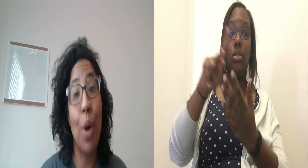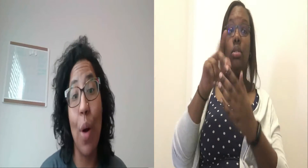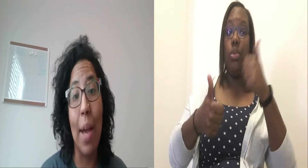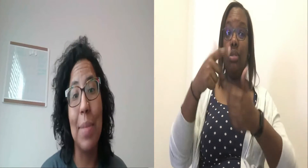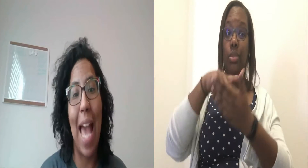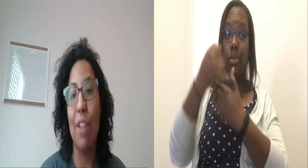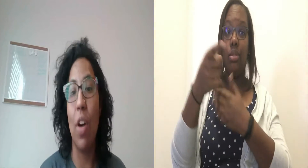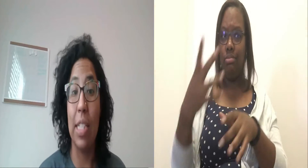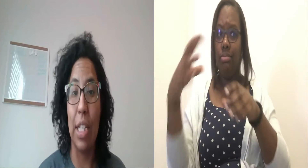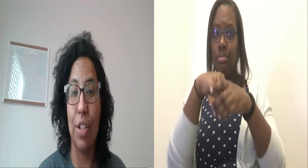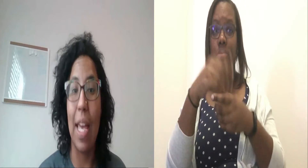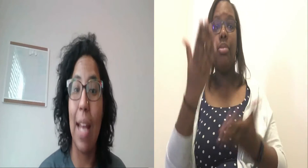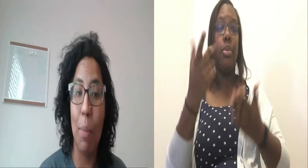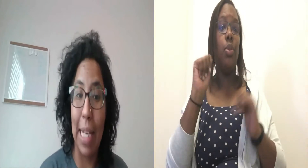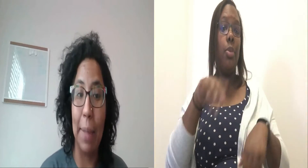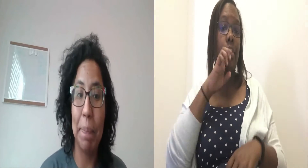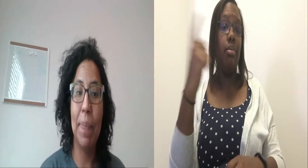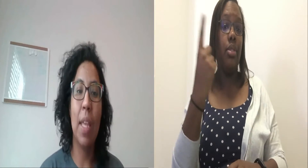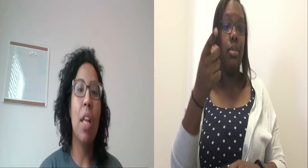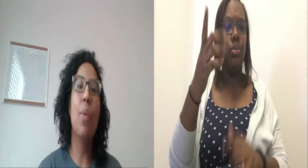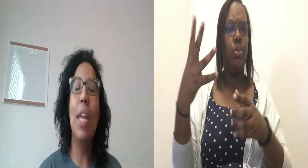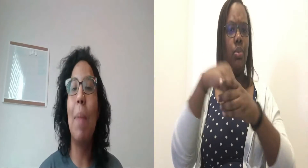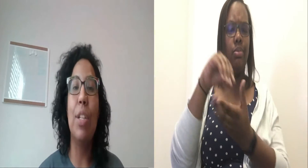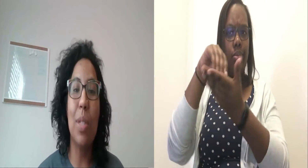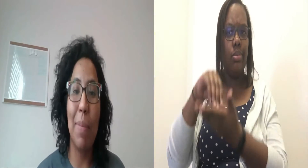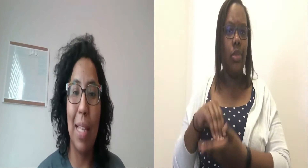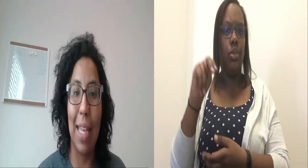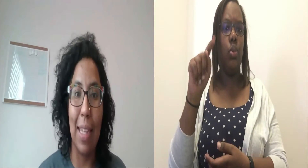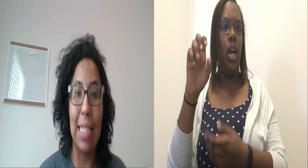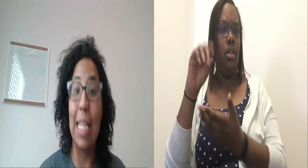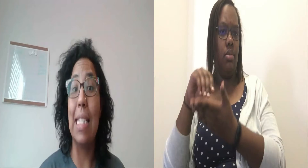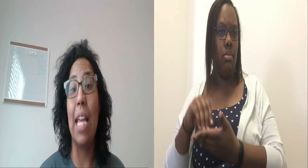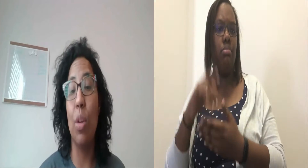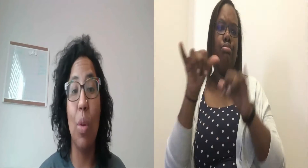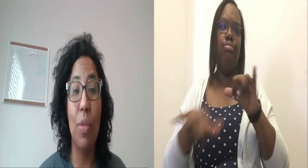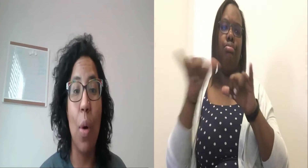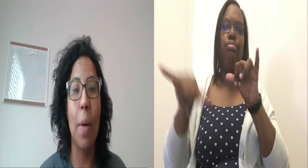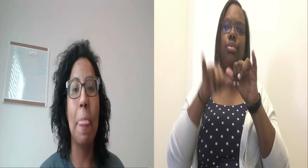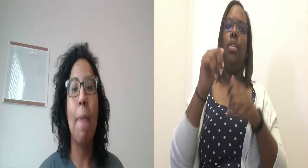programs had volunteers and how many. The way you might do something like this in say a google form